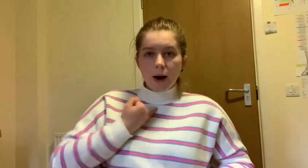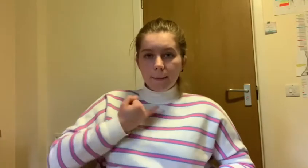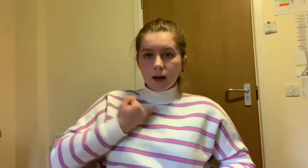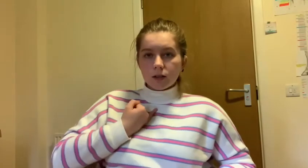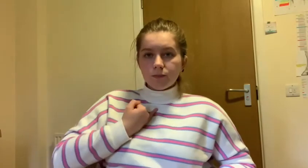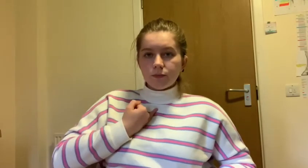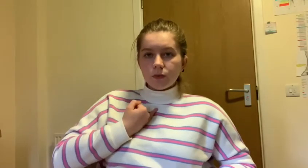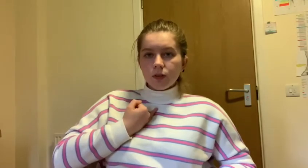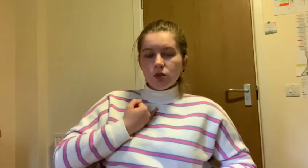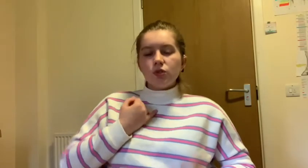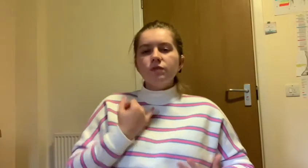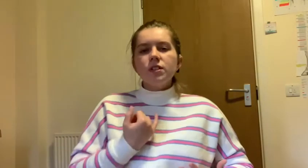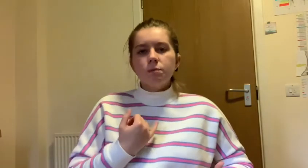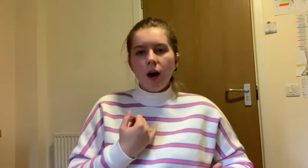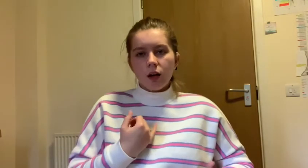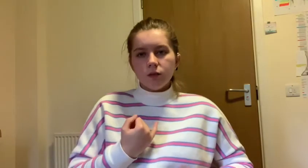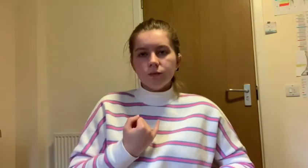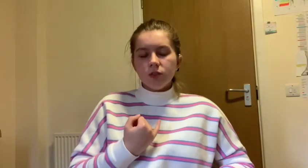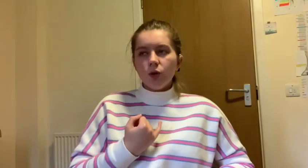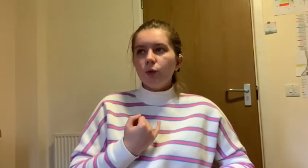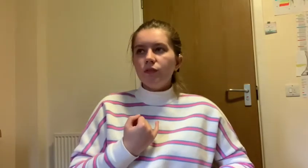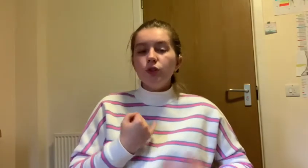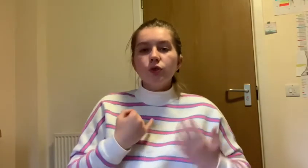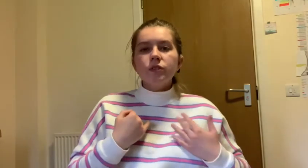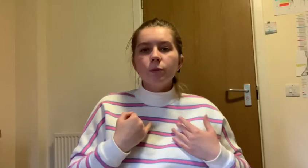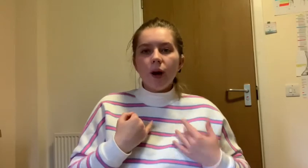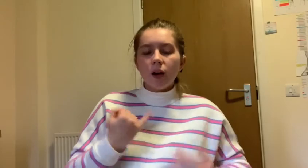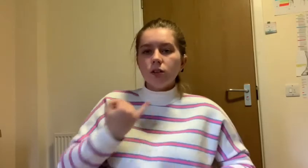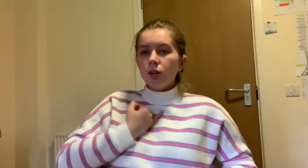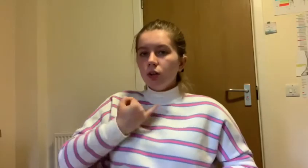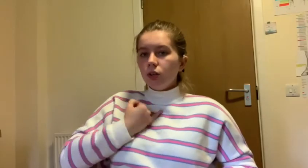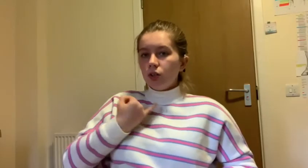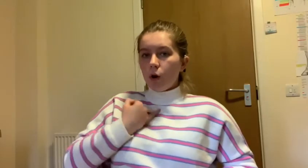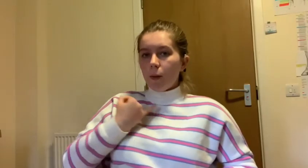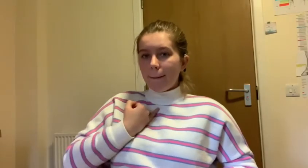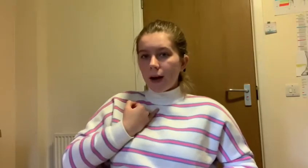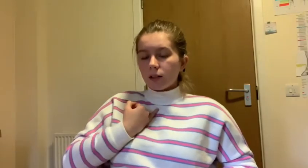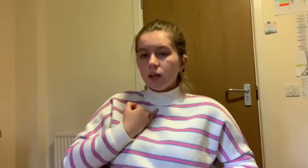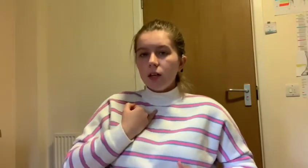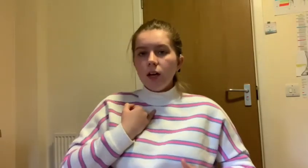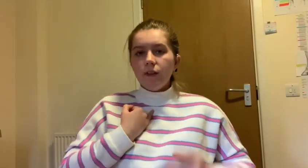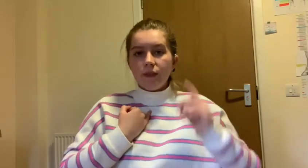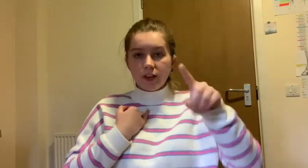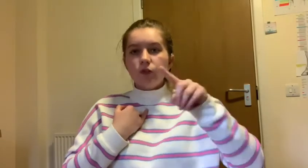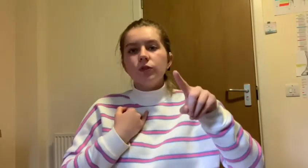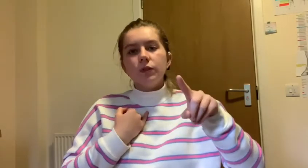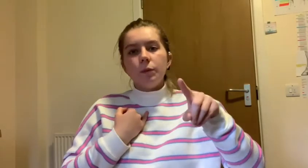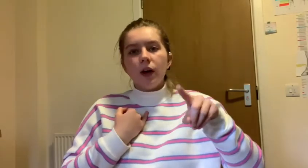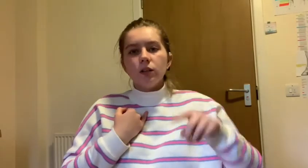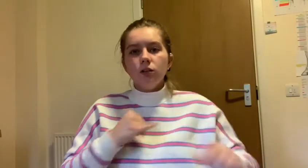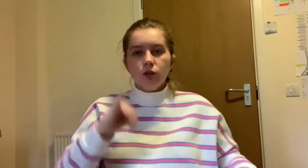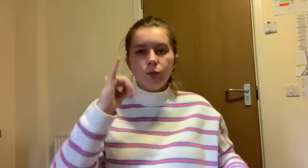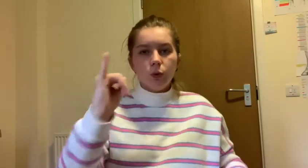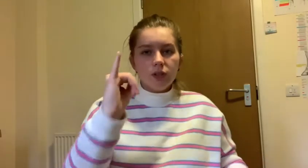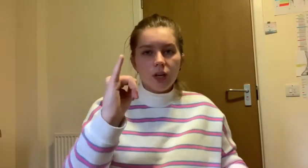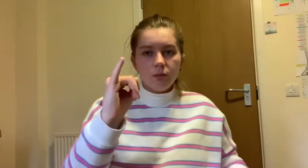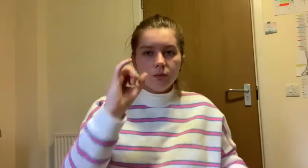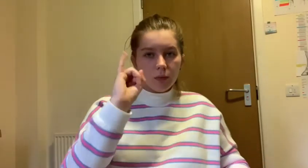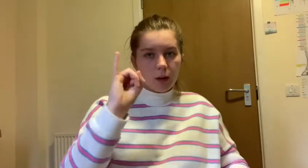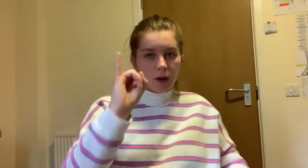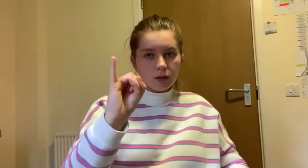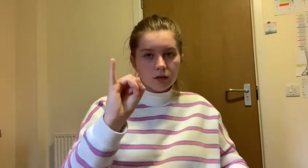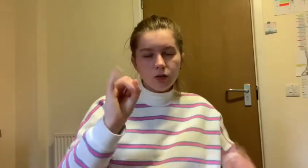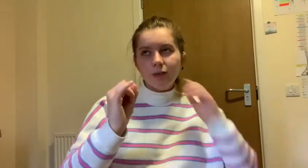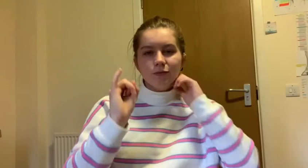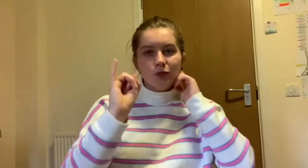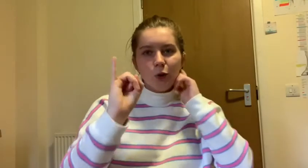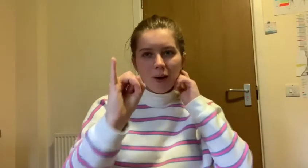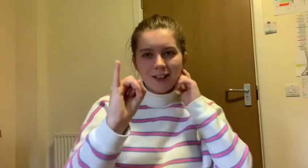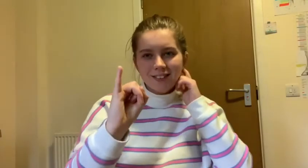"My bad"so if something is bad, or if you have done something bad, you go "my bad" If they have done something bad you point to them. my bad sorry your bad